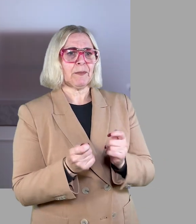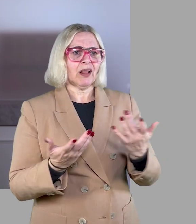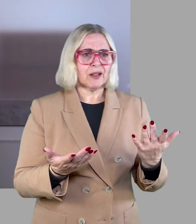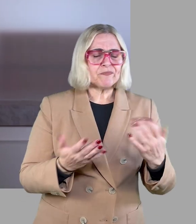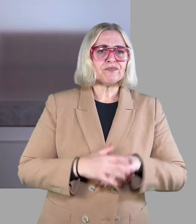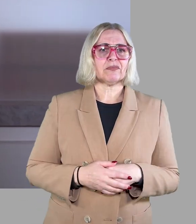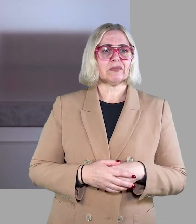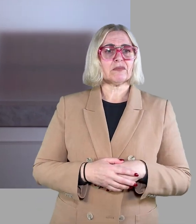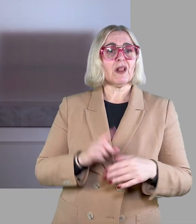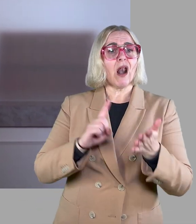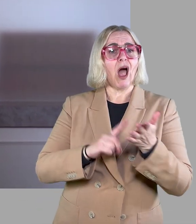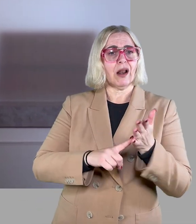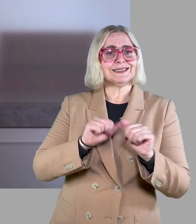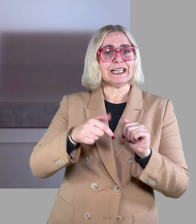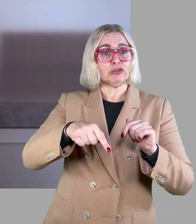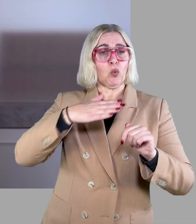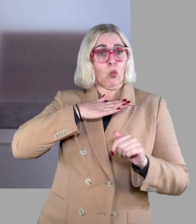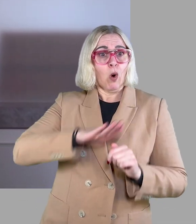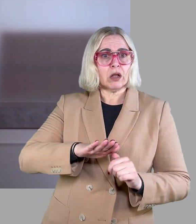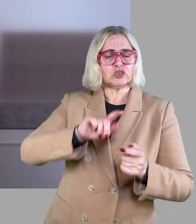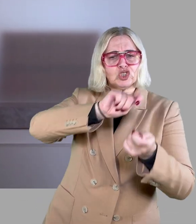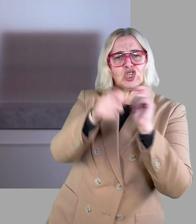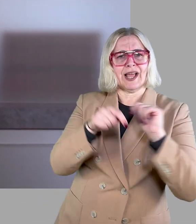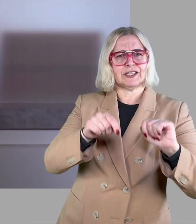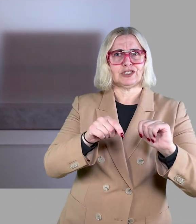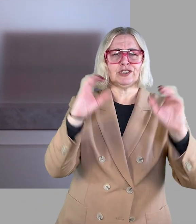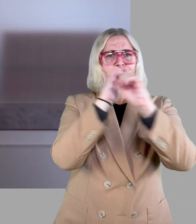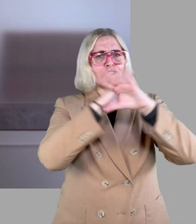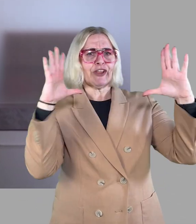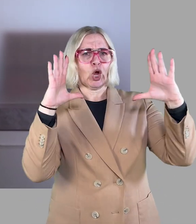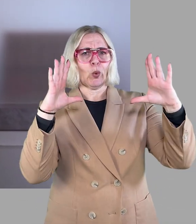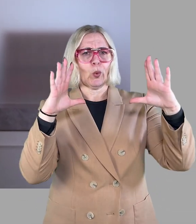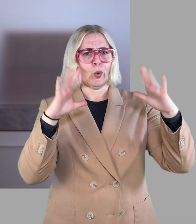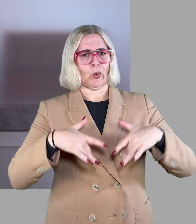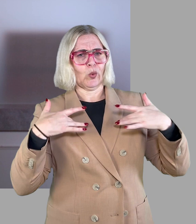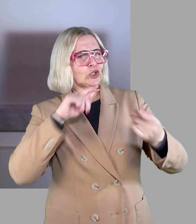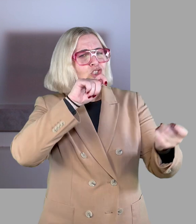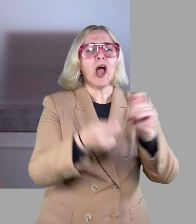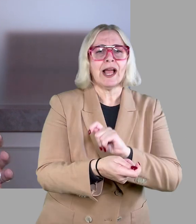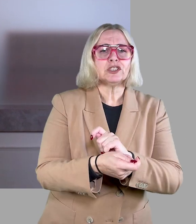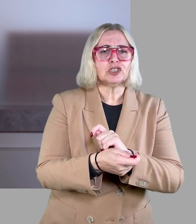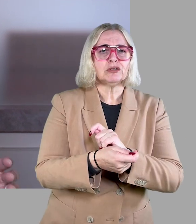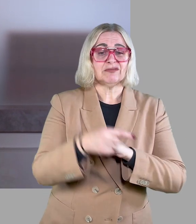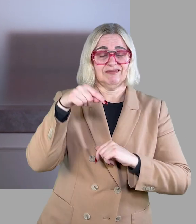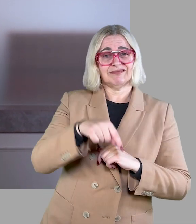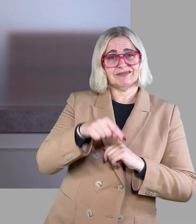A new Lancet Series aims to dispel this notion, reframing heart failure from one that is only treatable